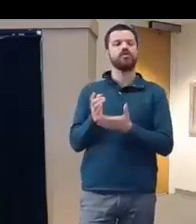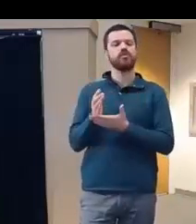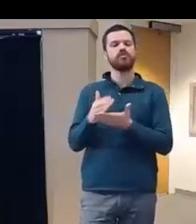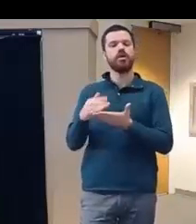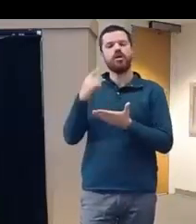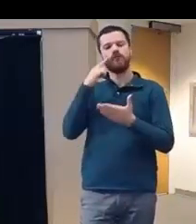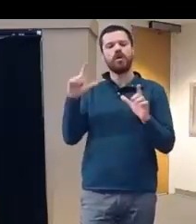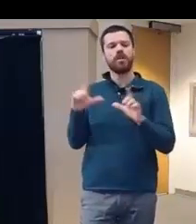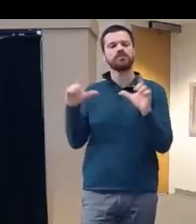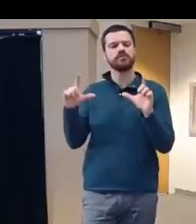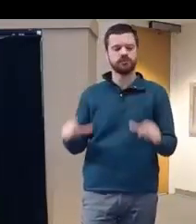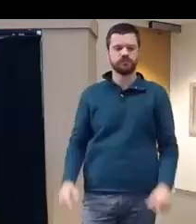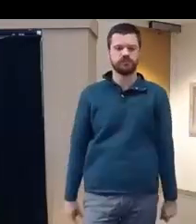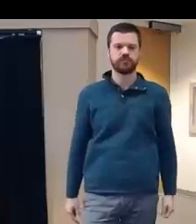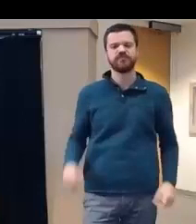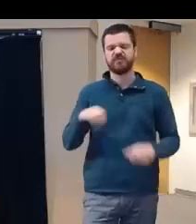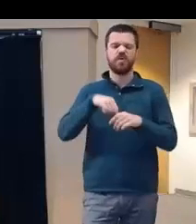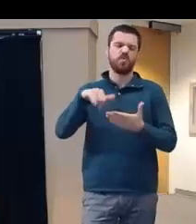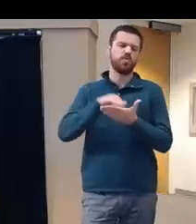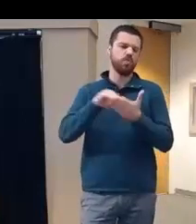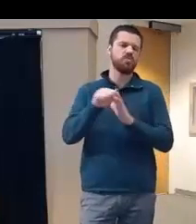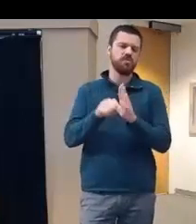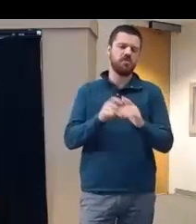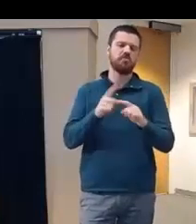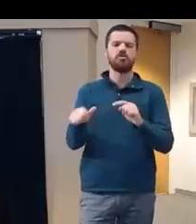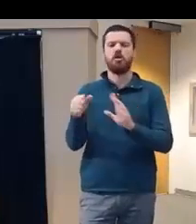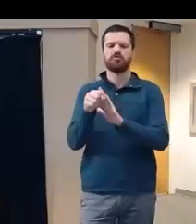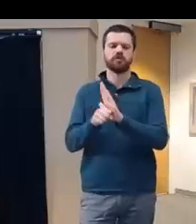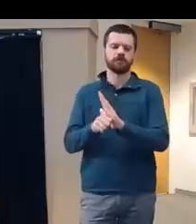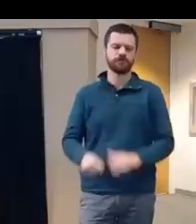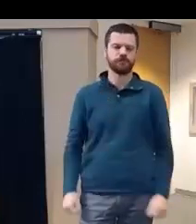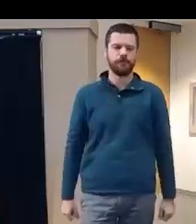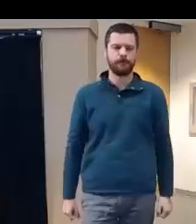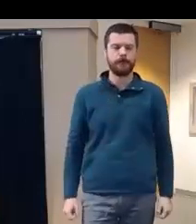for licensure here in New York state and elsewhere but we also welcome a diverse